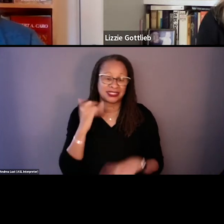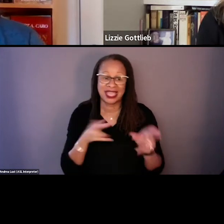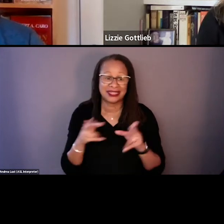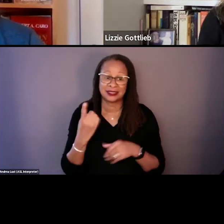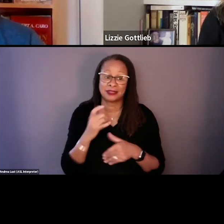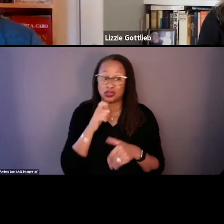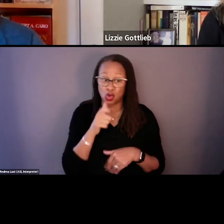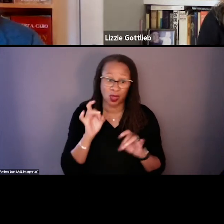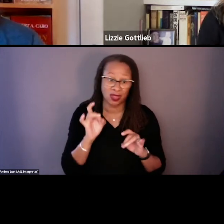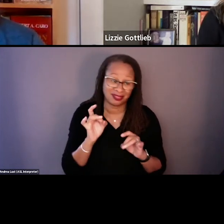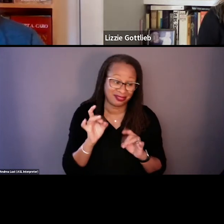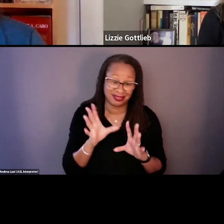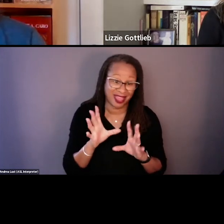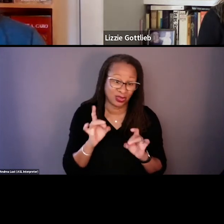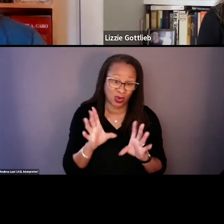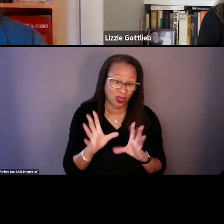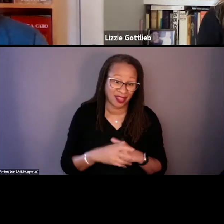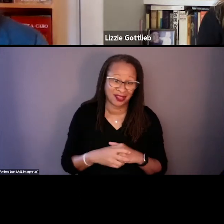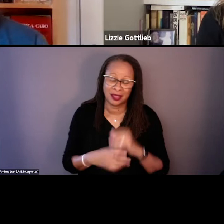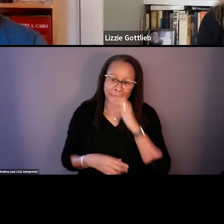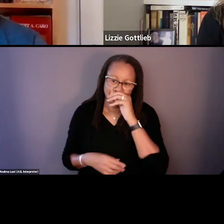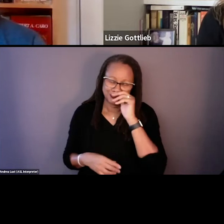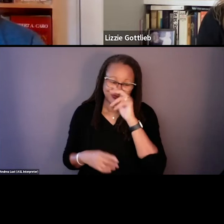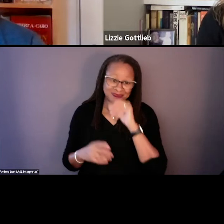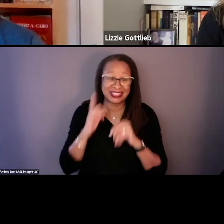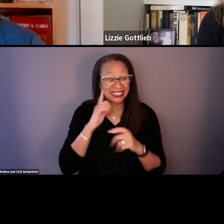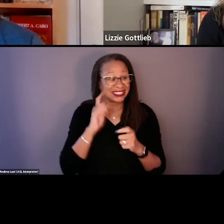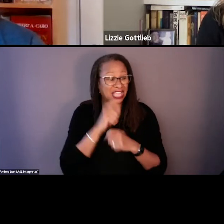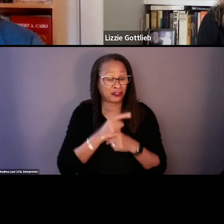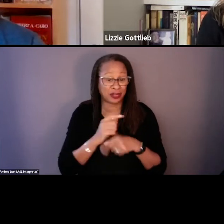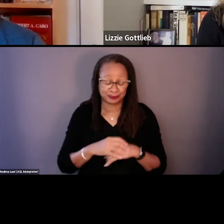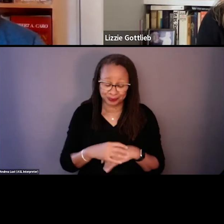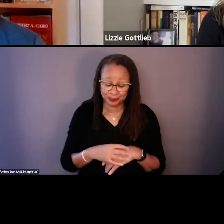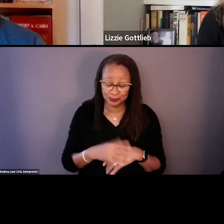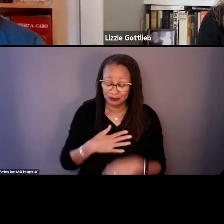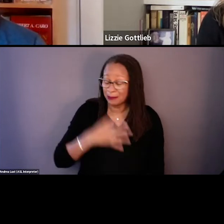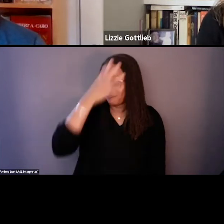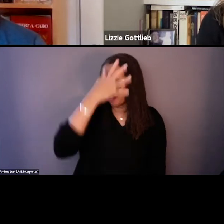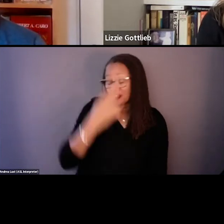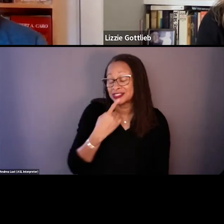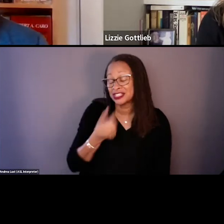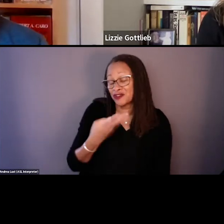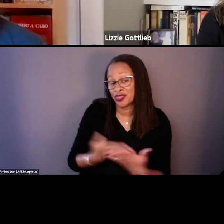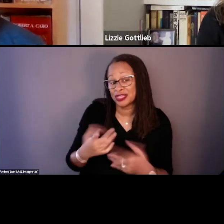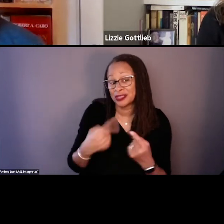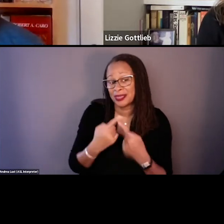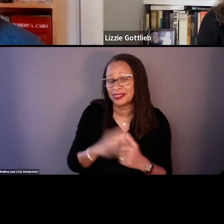something you don't like, right? I mean (chuckles). No, that's exactly right. And I think it's a really great lesson. He says a few things about that, I think.